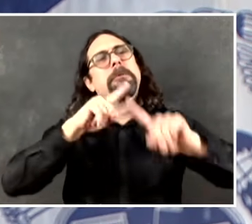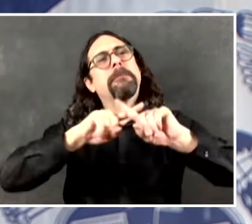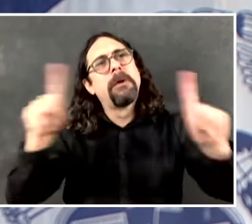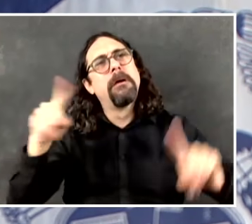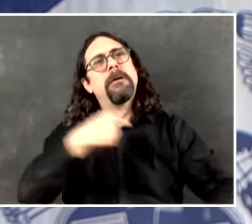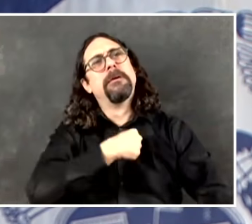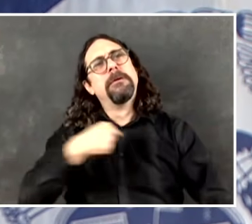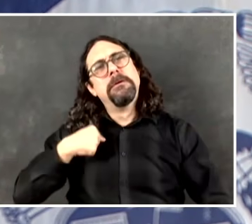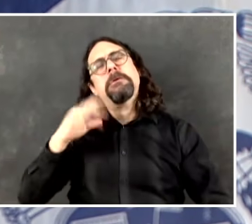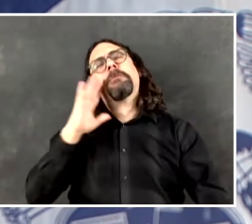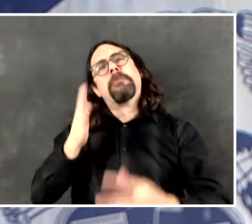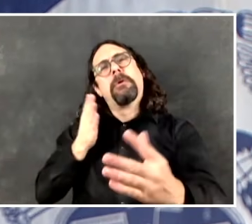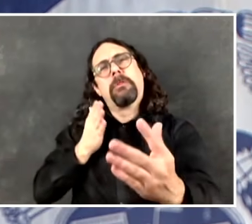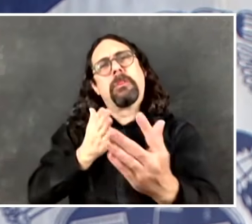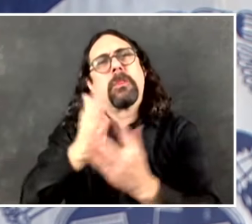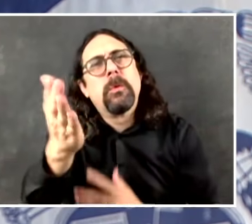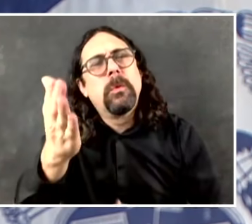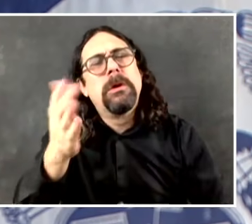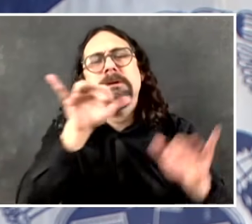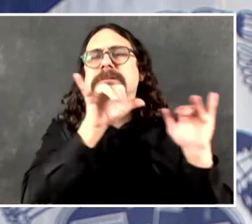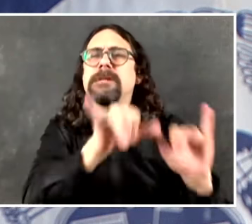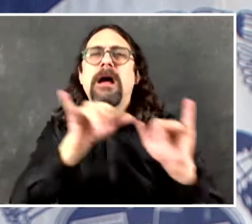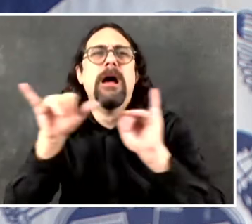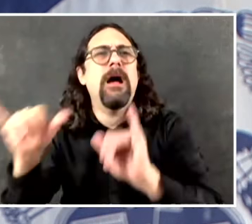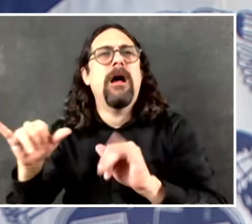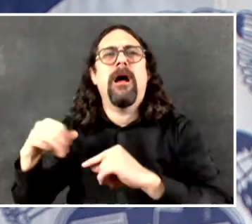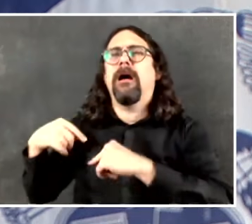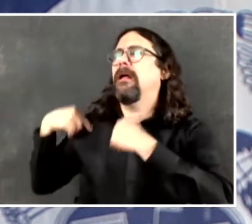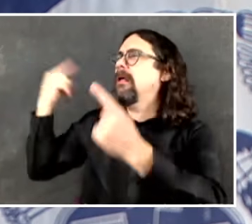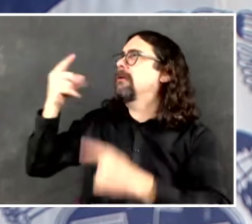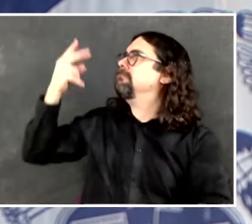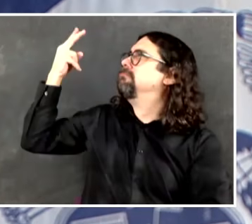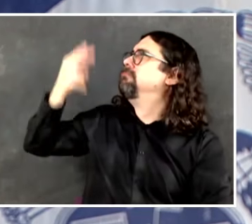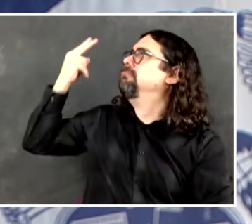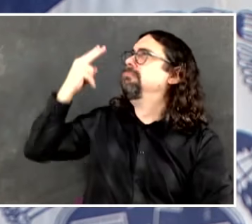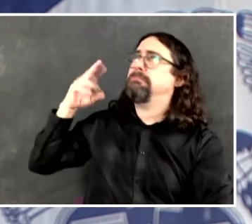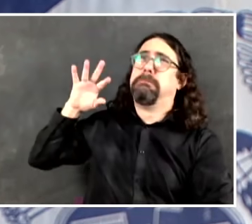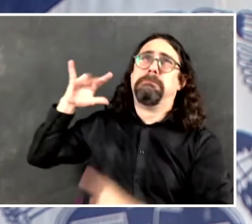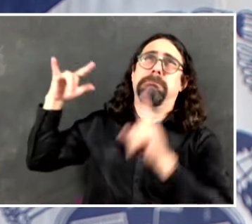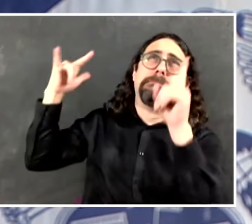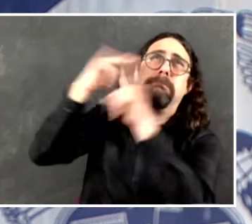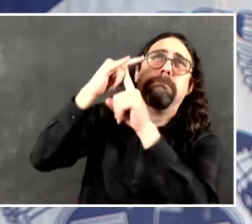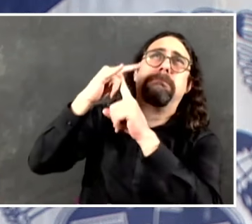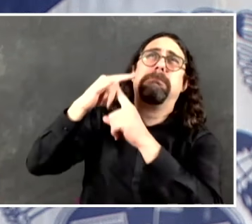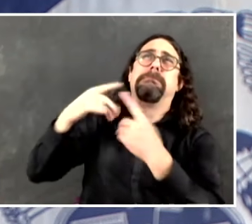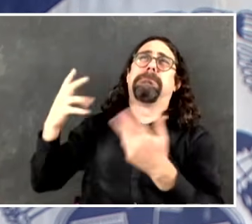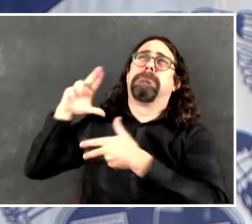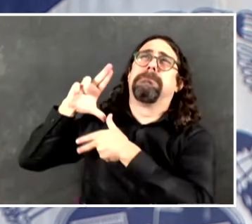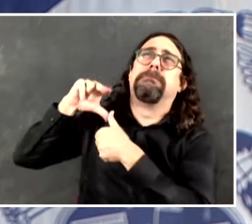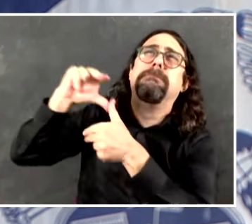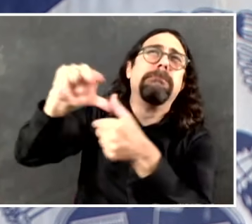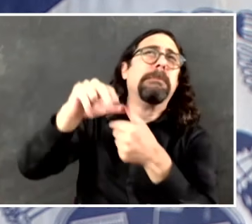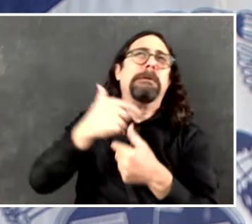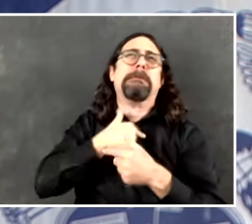D FINAWA YBA CK. IT'S IMPORTANT TO REMEMBER EVEN AS